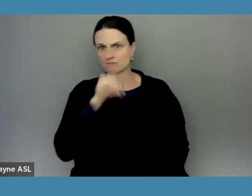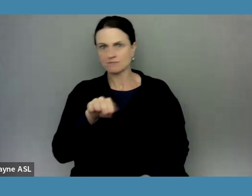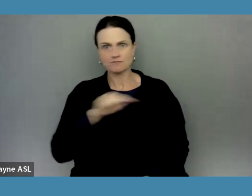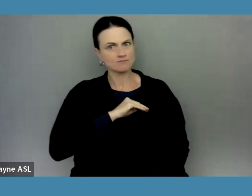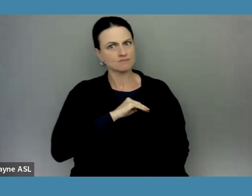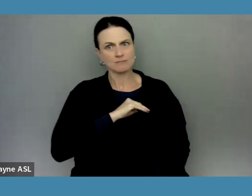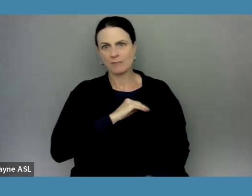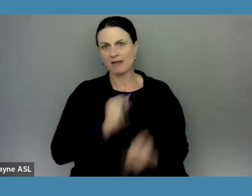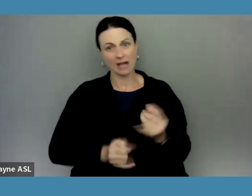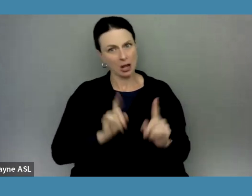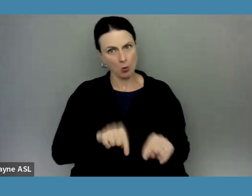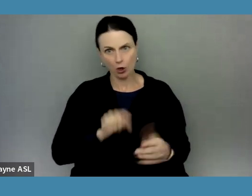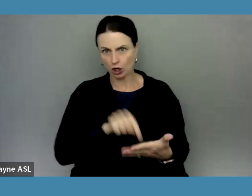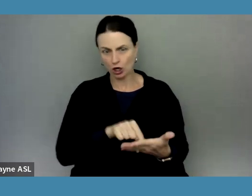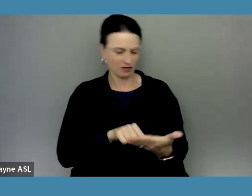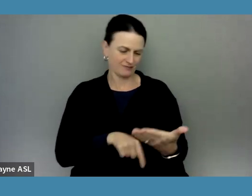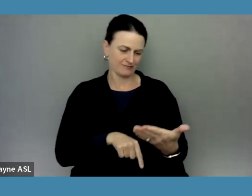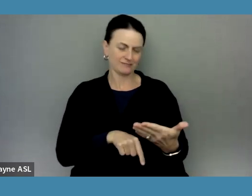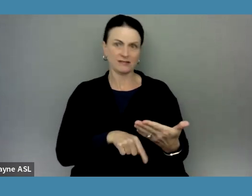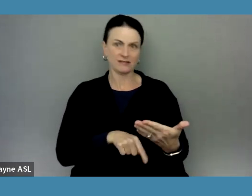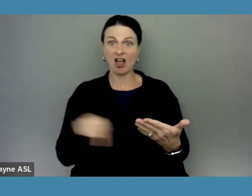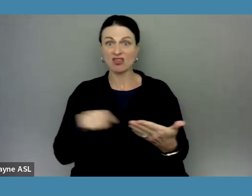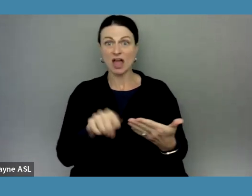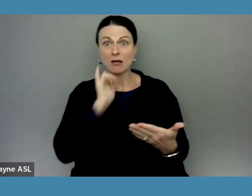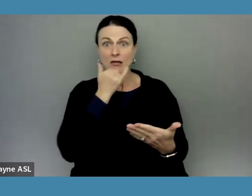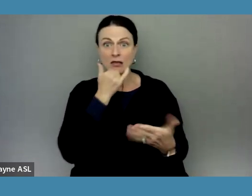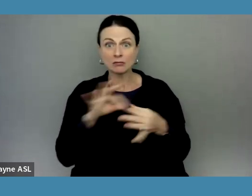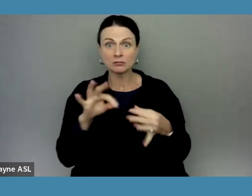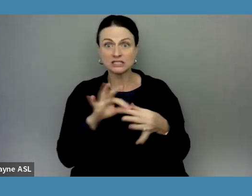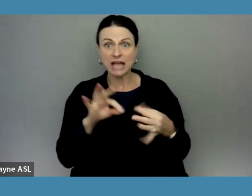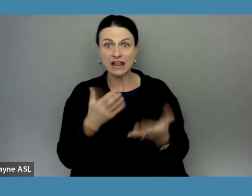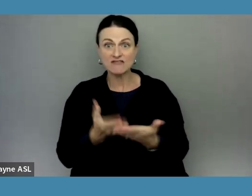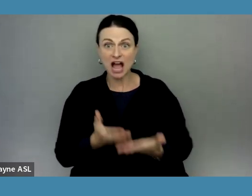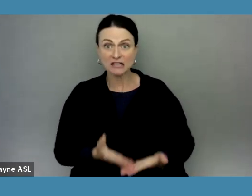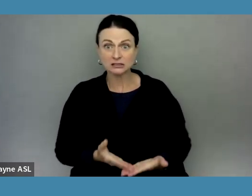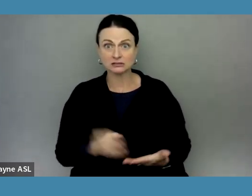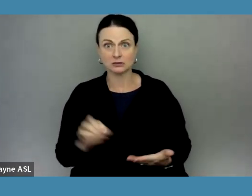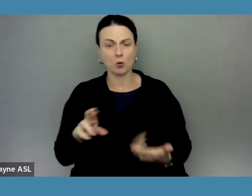and they misstated facts or didn't rely on good law